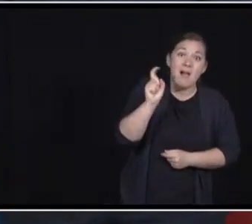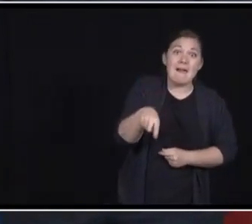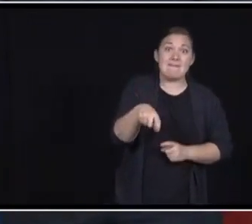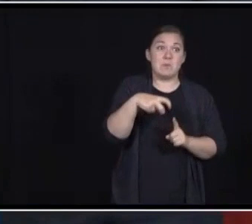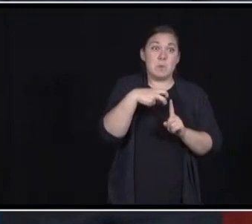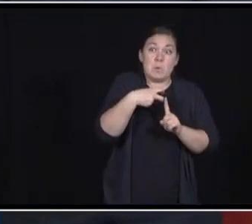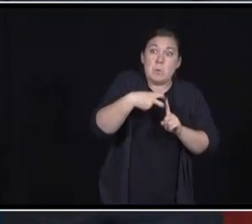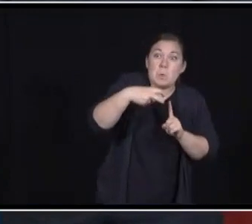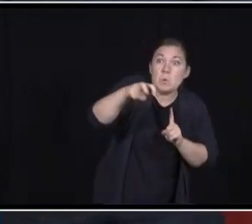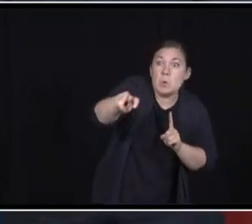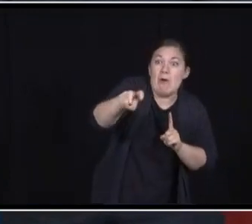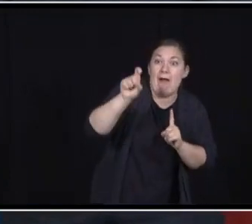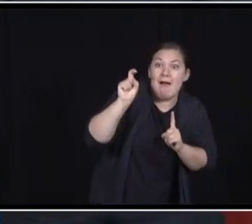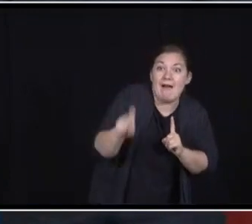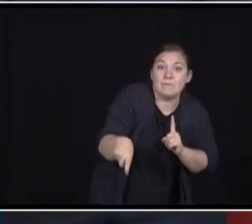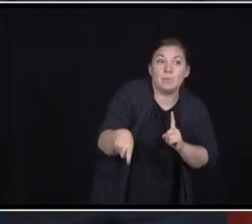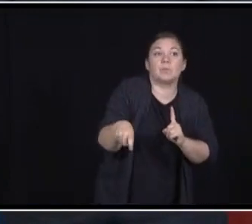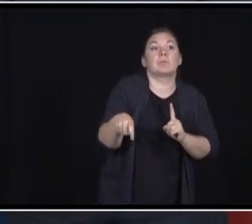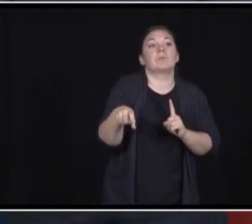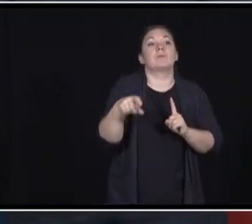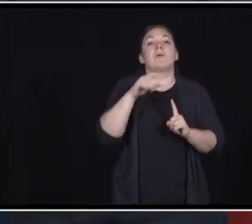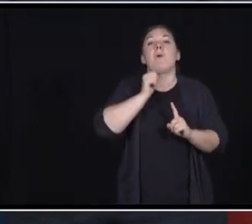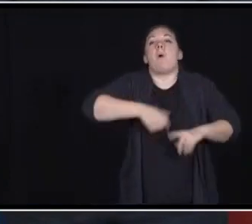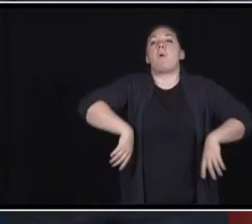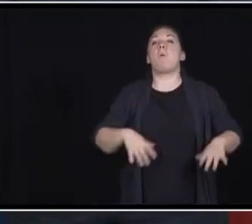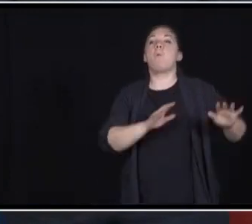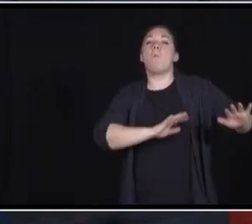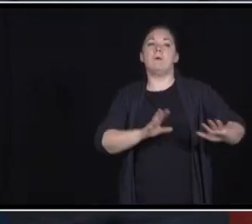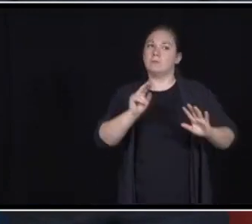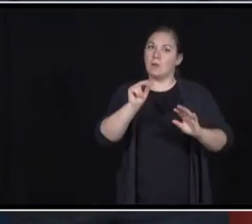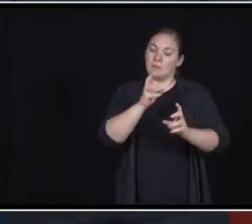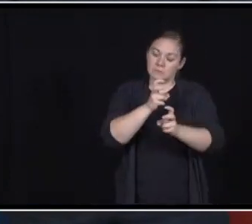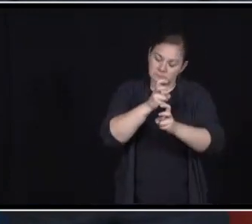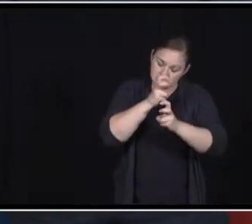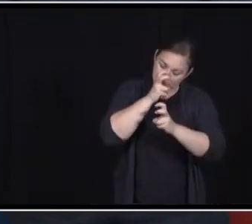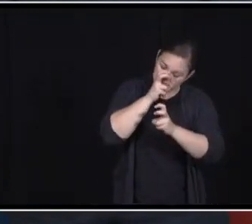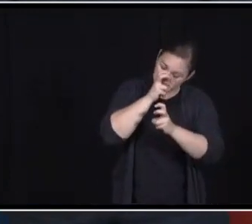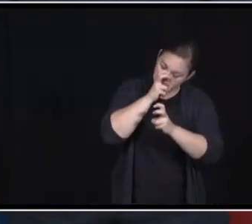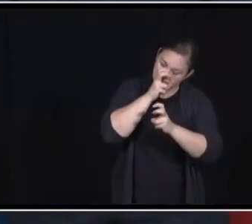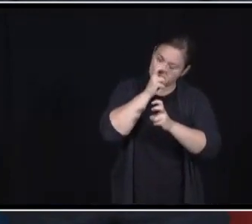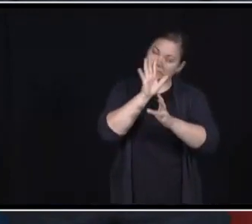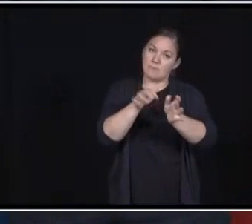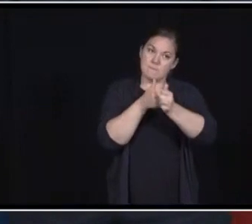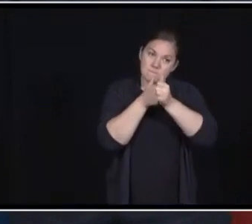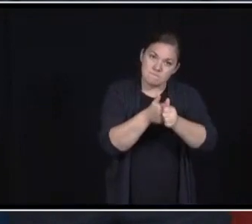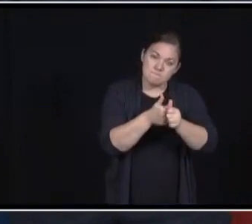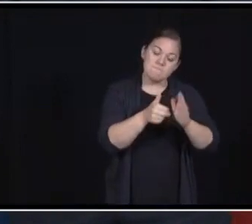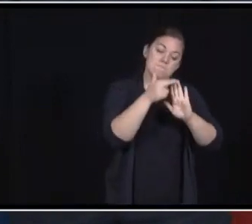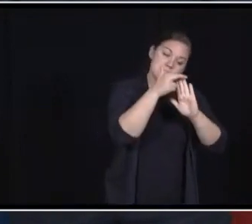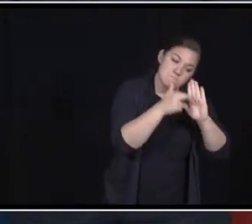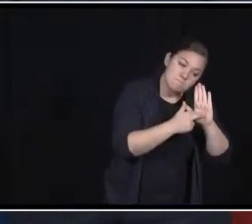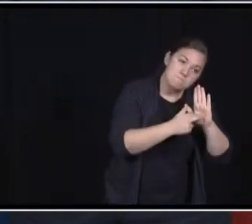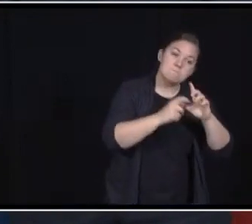especially if you're moving rather going up from Niagara to Waterloo or to London or to other places as well.